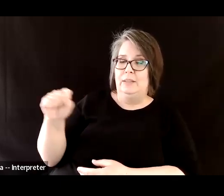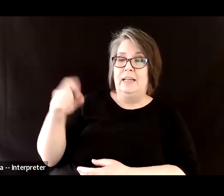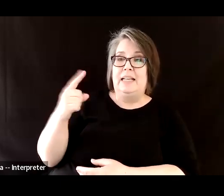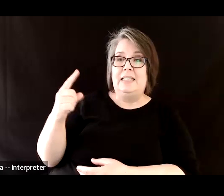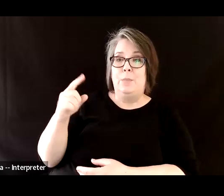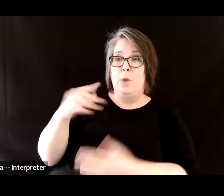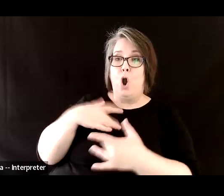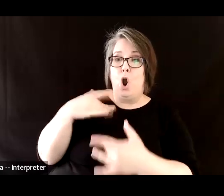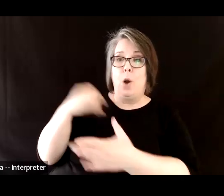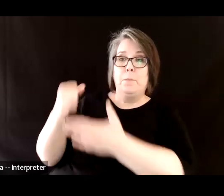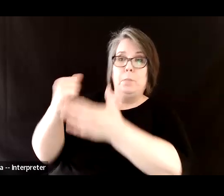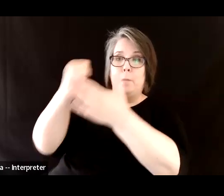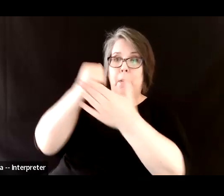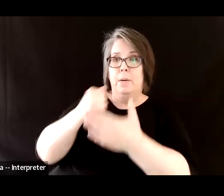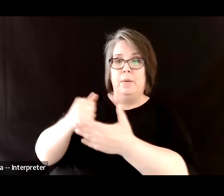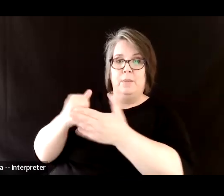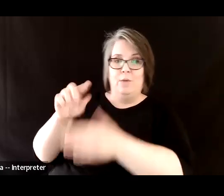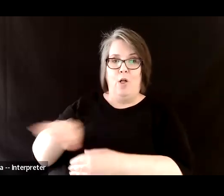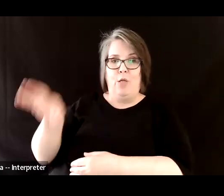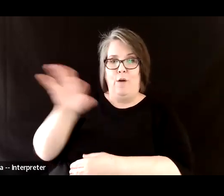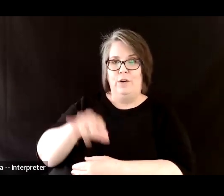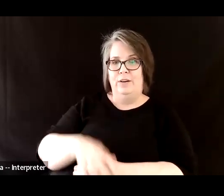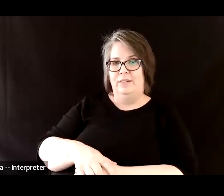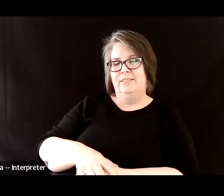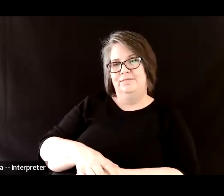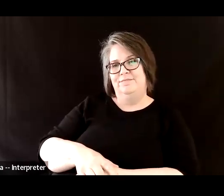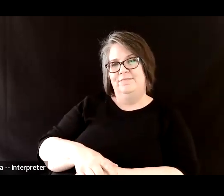emojis on the screen, et cetera so it is the way of facilitating